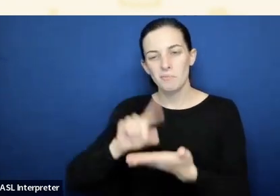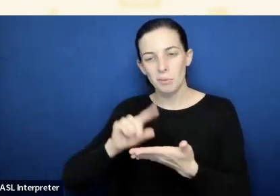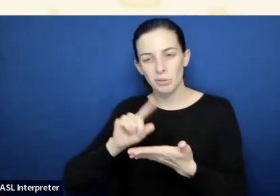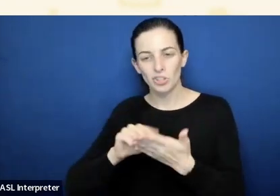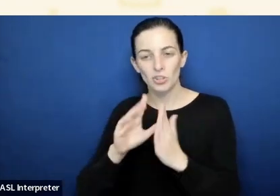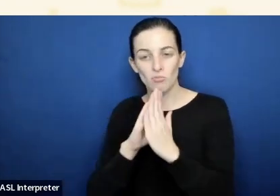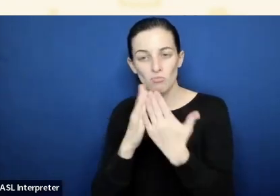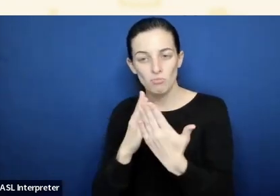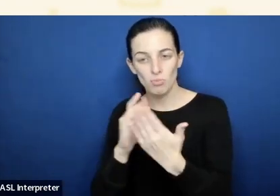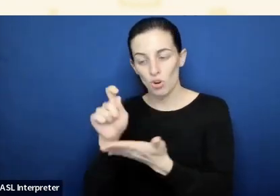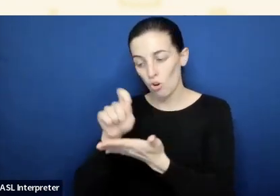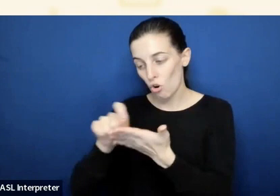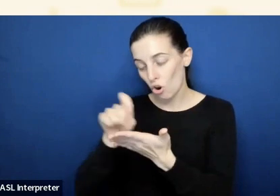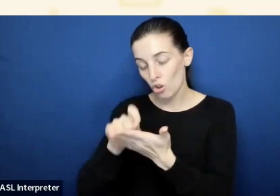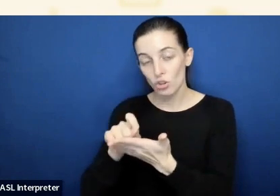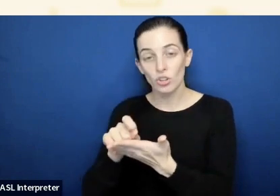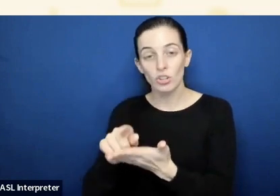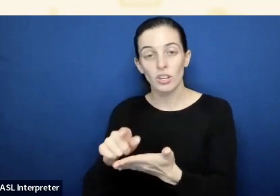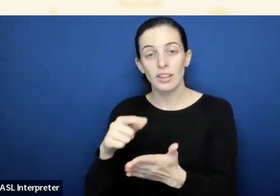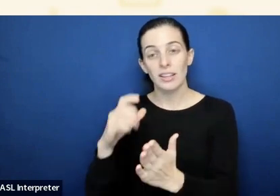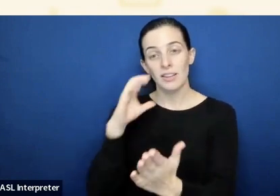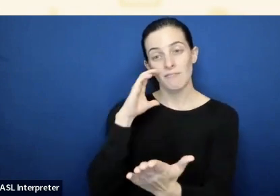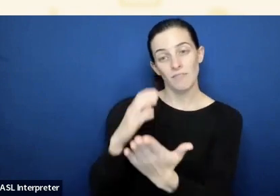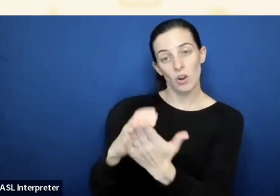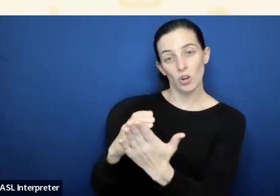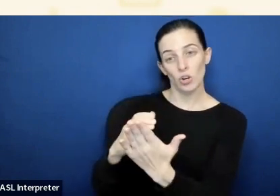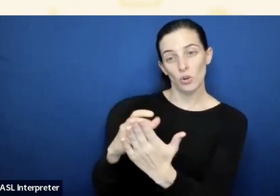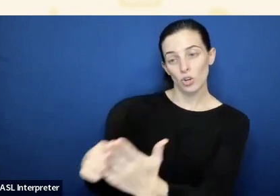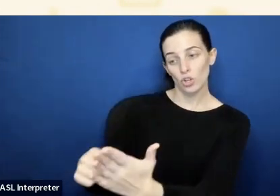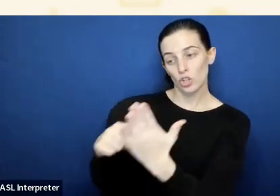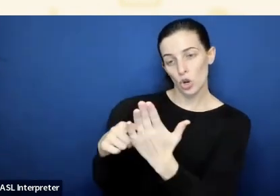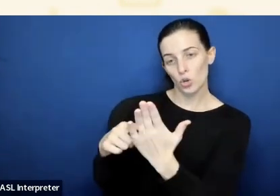And the photo shows me as a female person in a white blouse